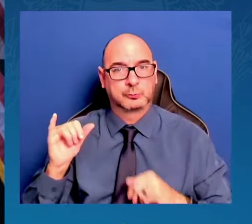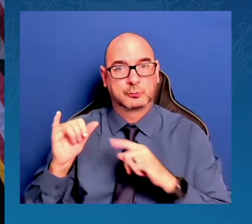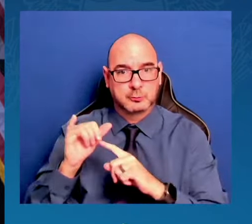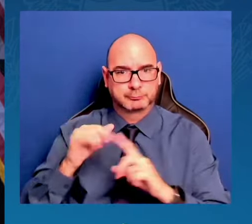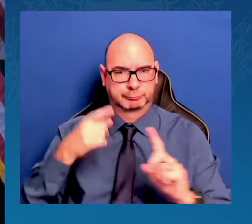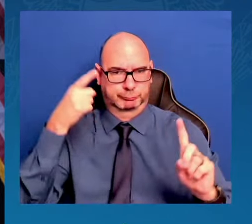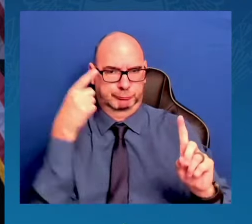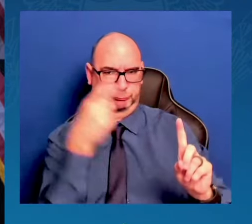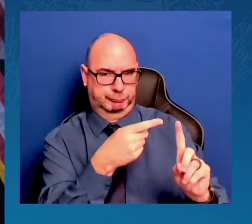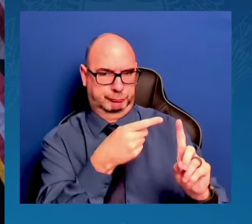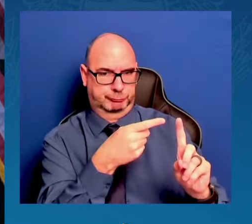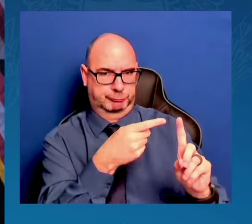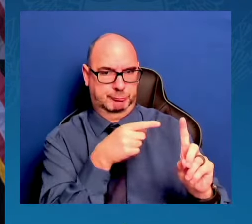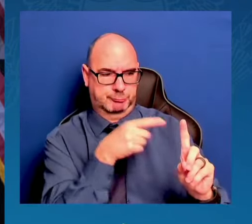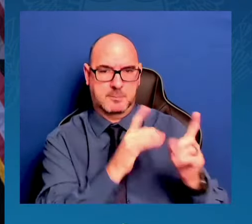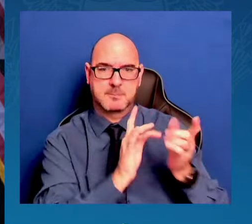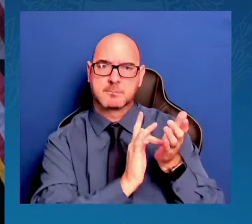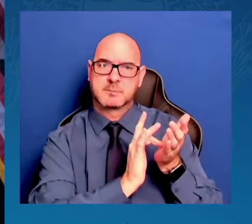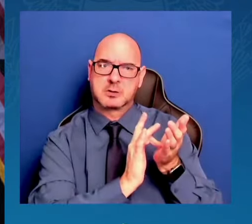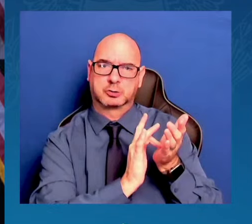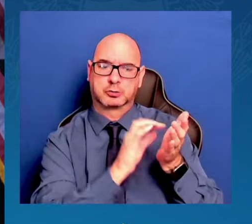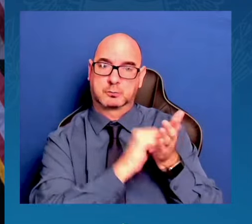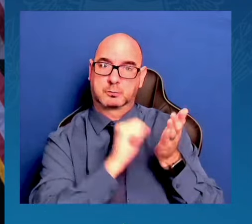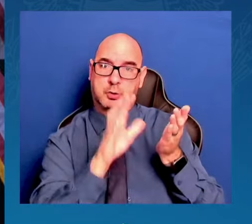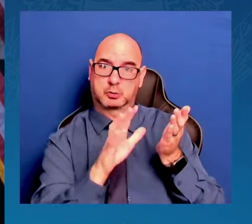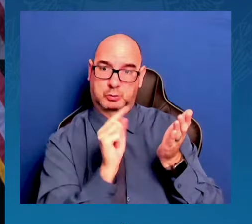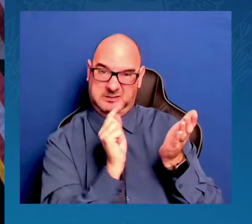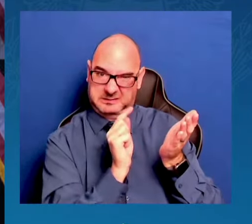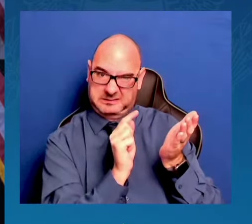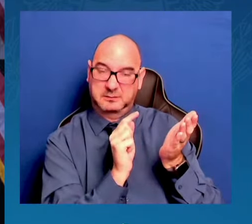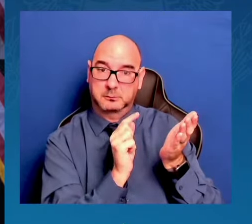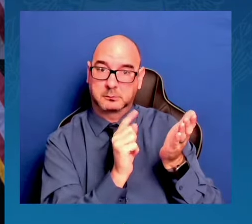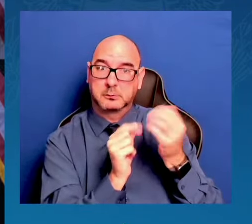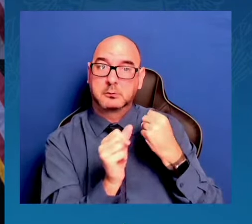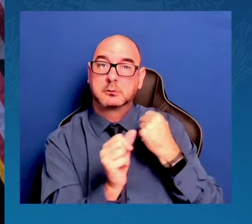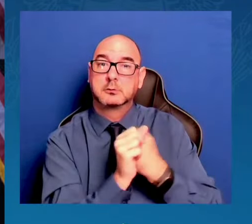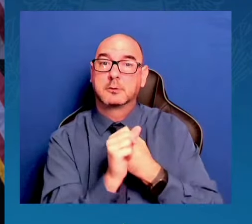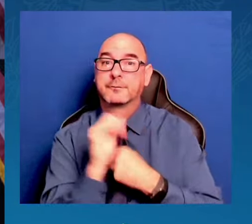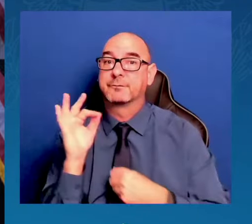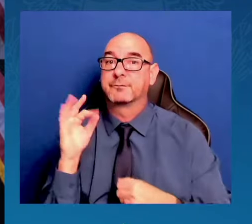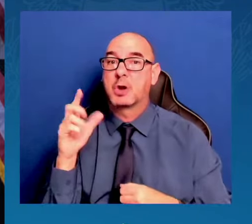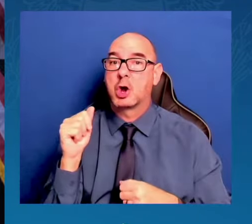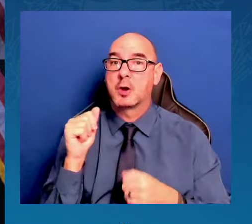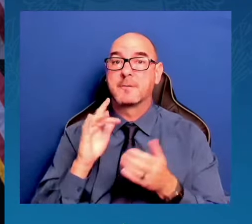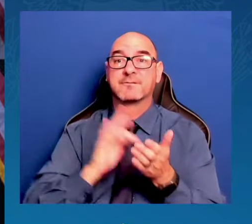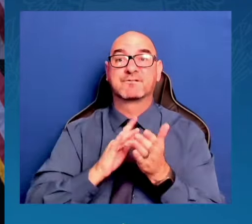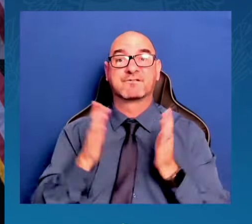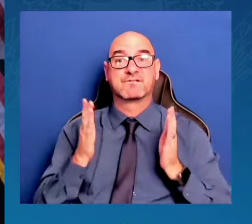and even threatened Florida pharmacists with criminal charges if they provide medications